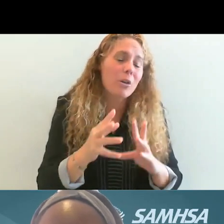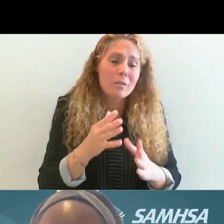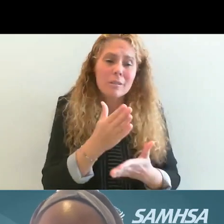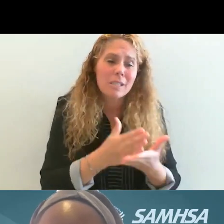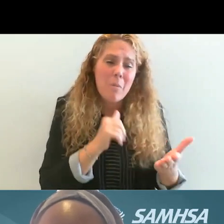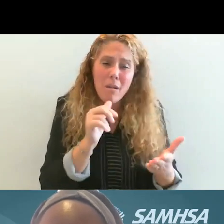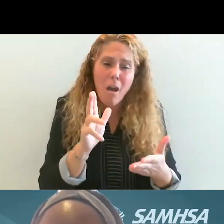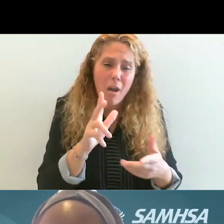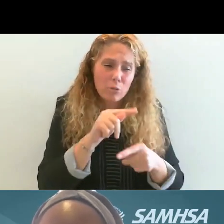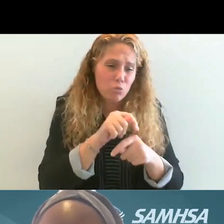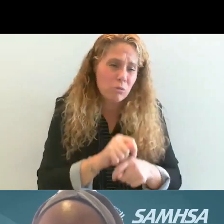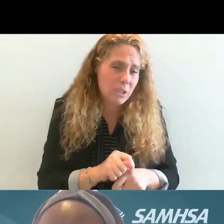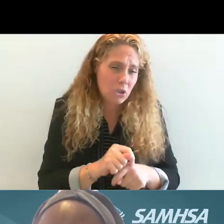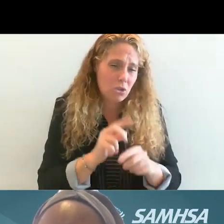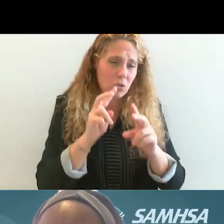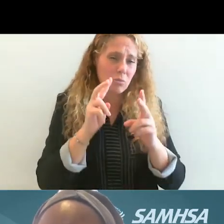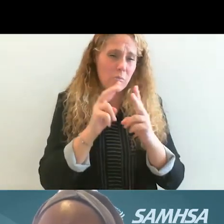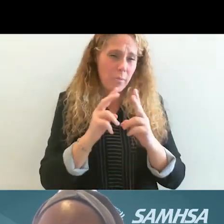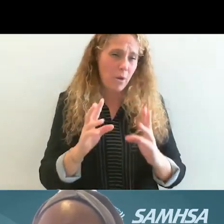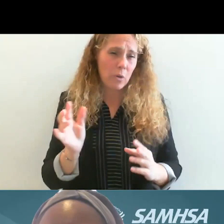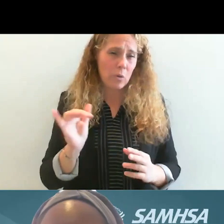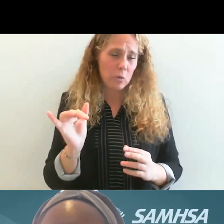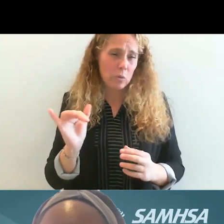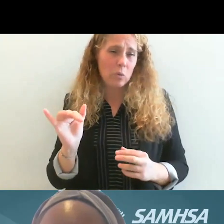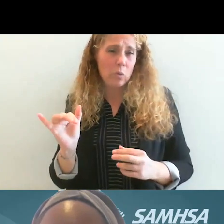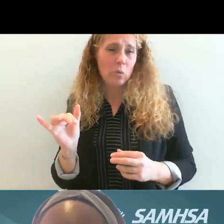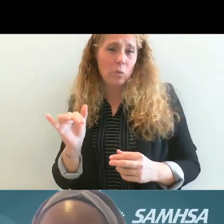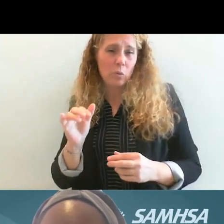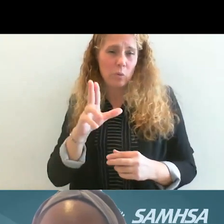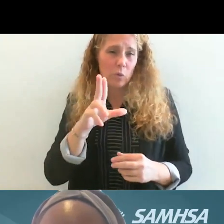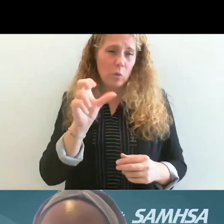SUCH AS USDA, FOR EXAMPLE.